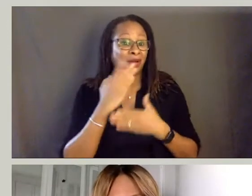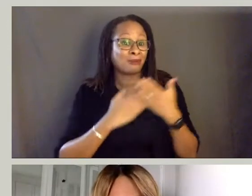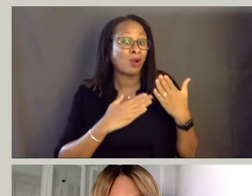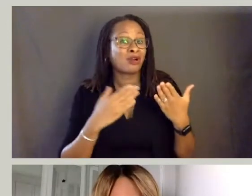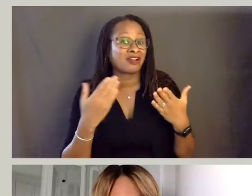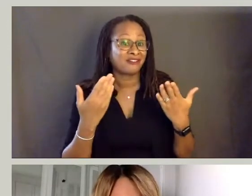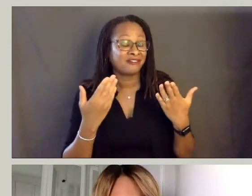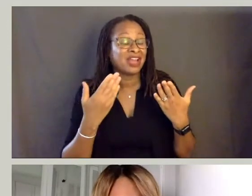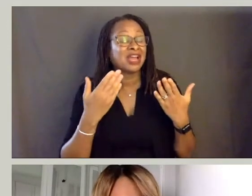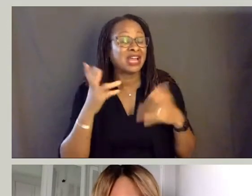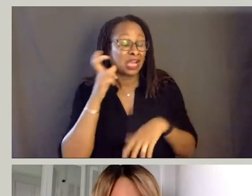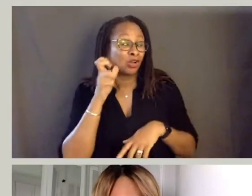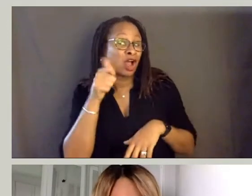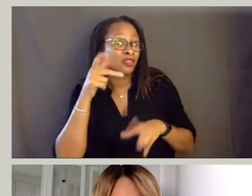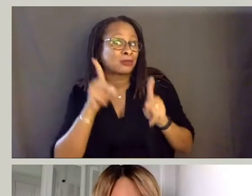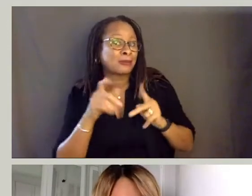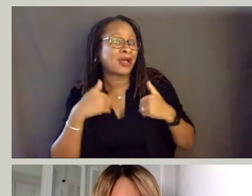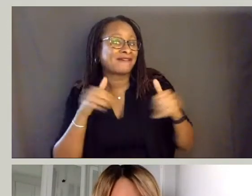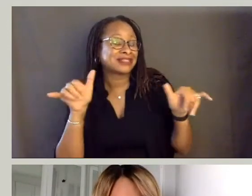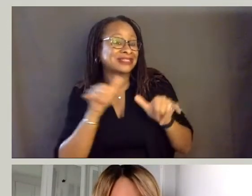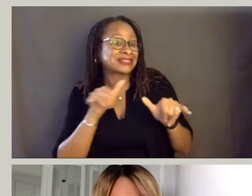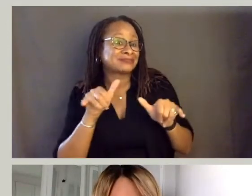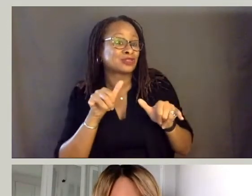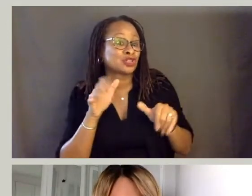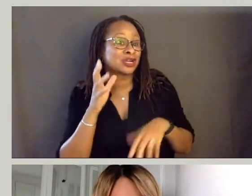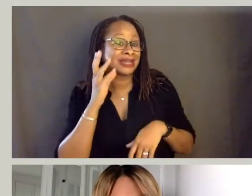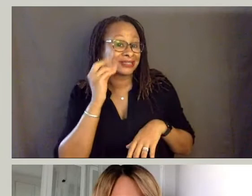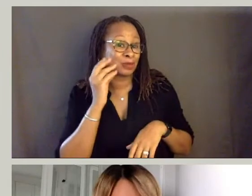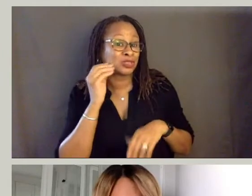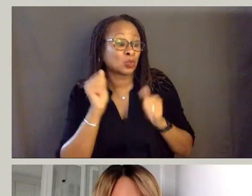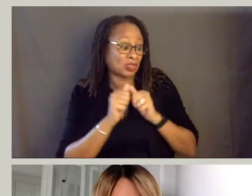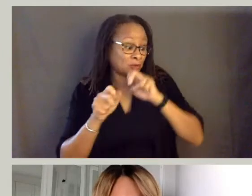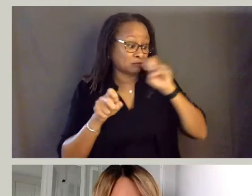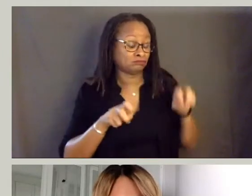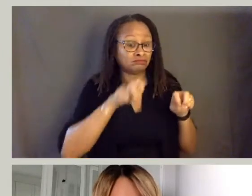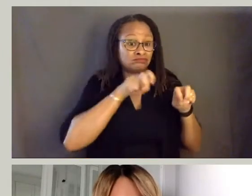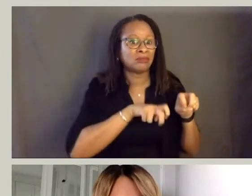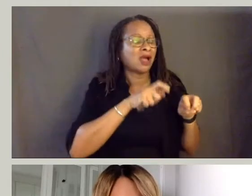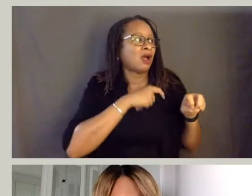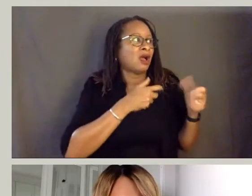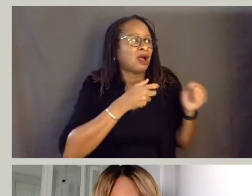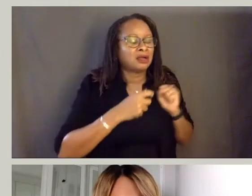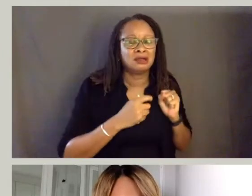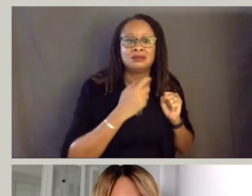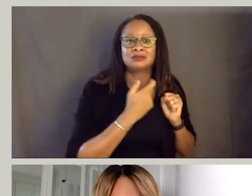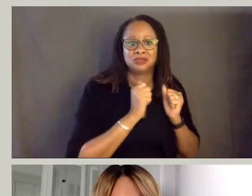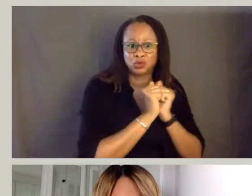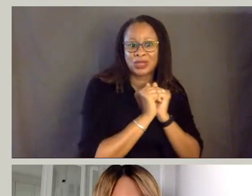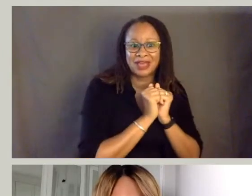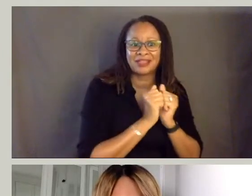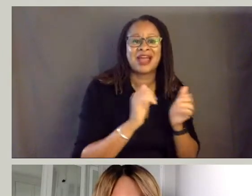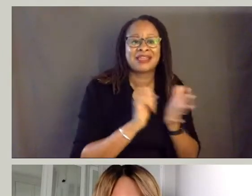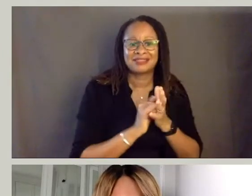have the similar experience in person next to you is part of what makes it less triggering, right,